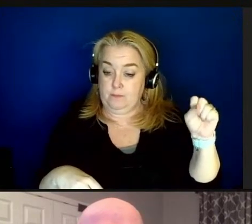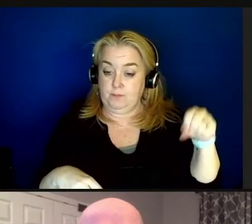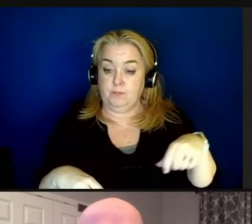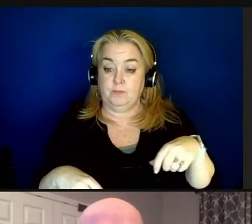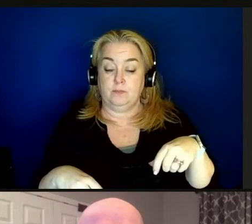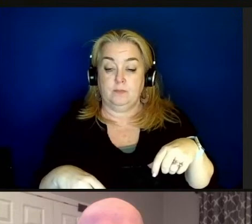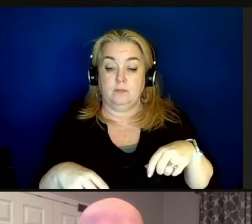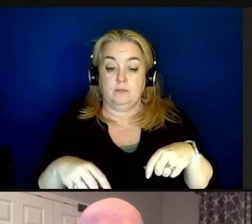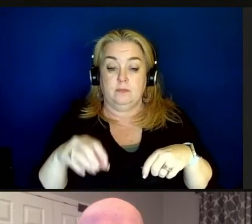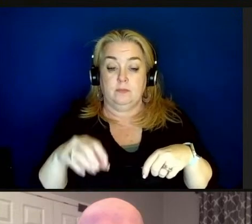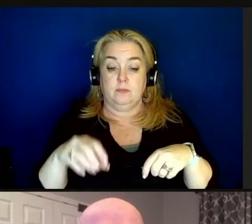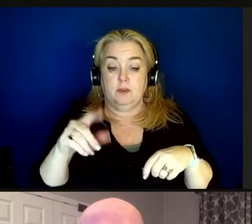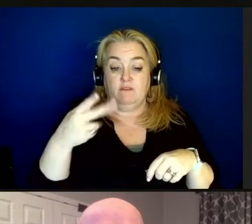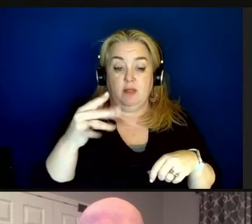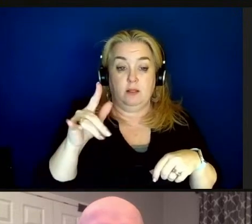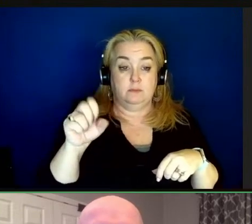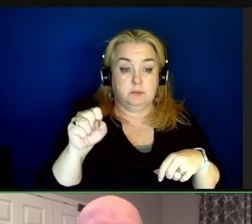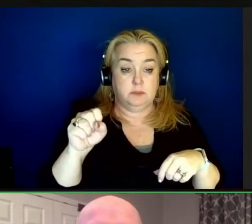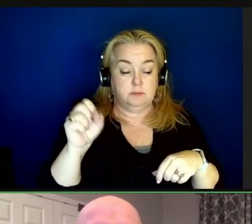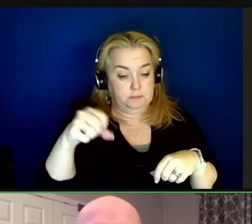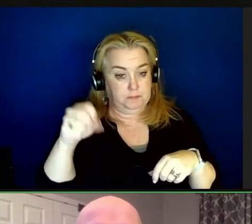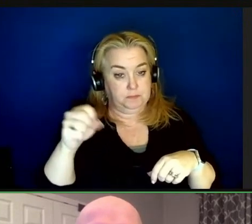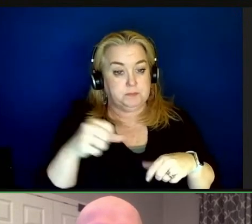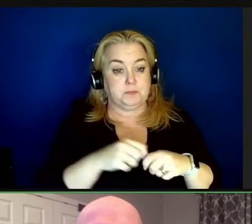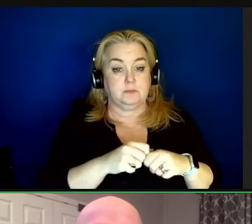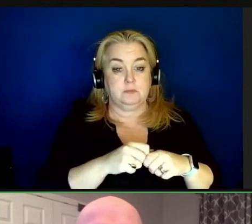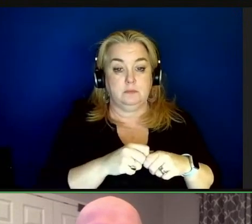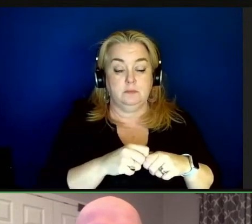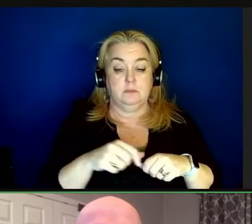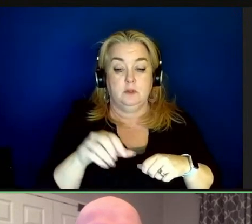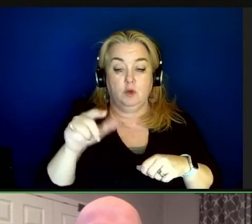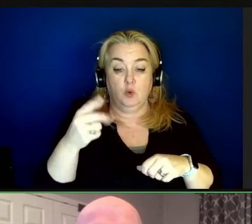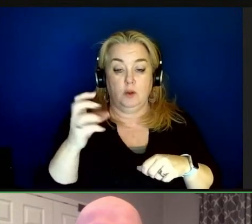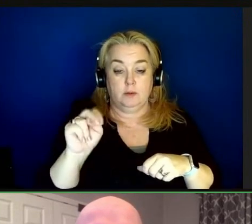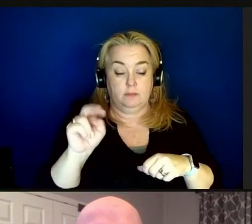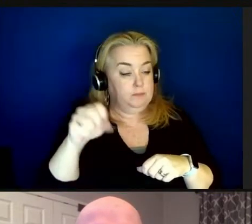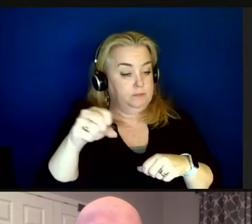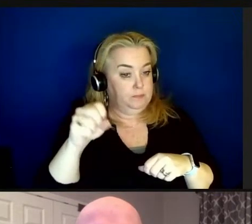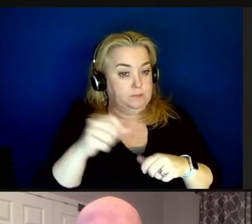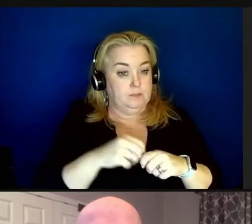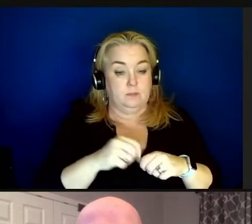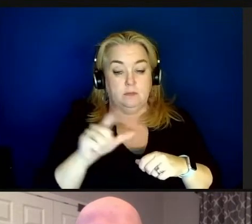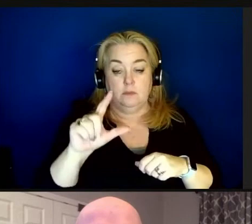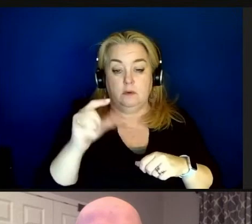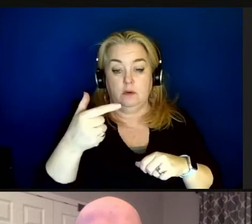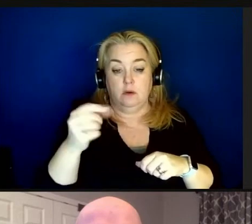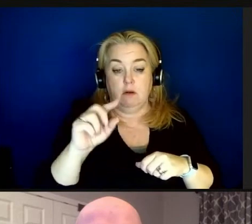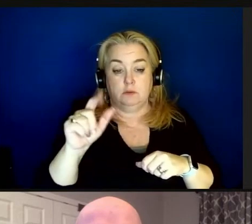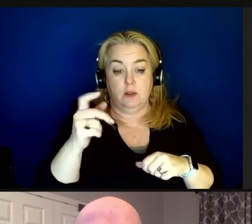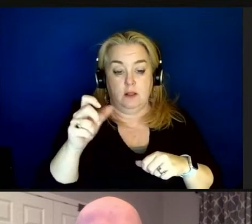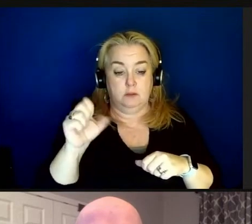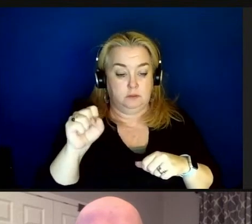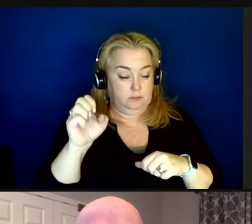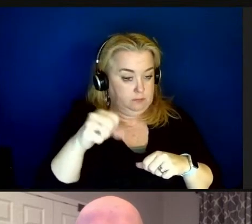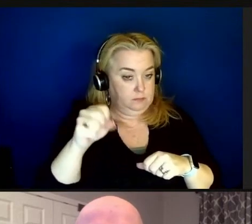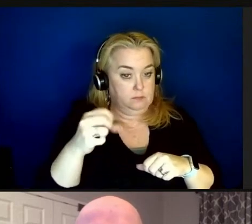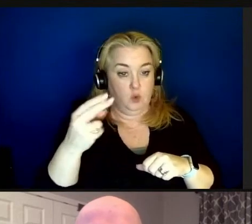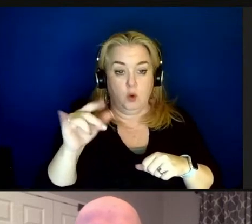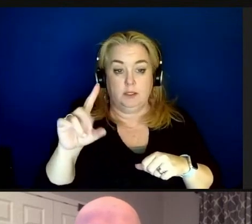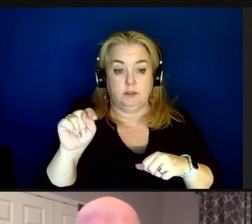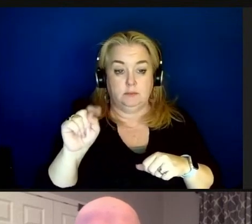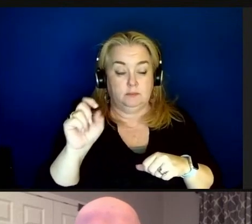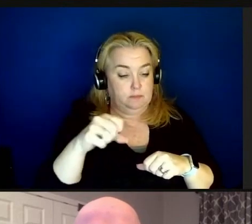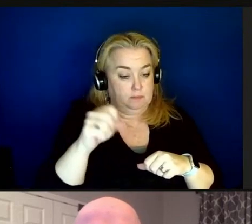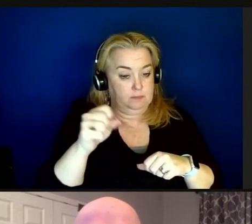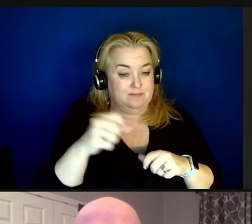COUNCILOR STAPLETON HERE